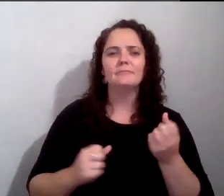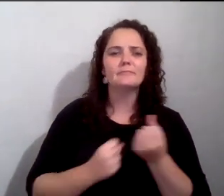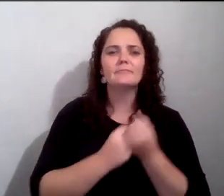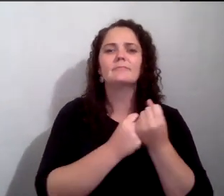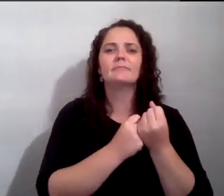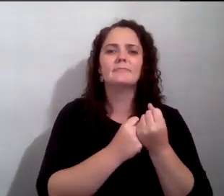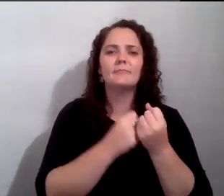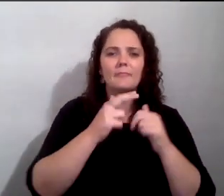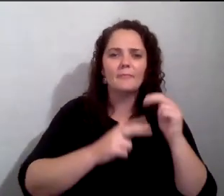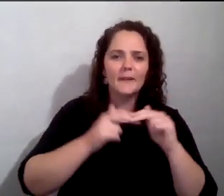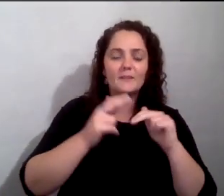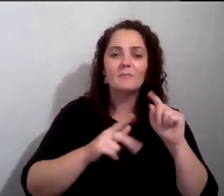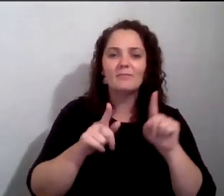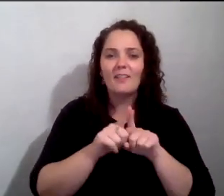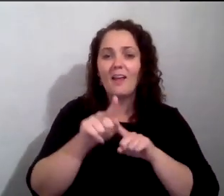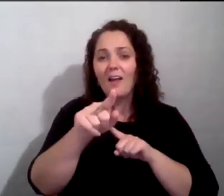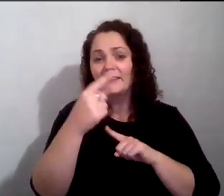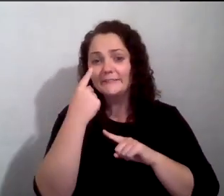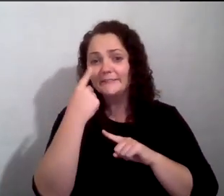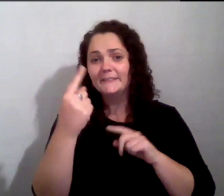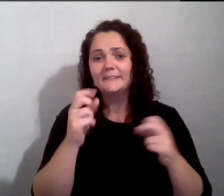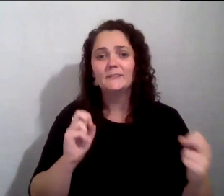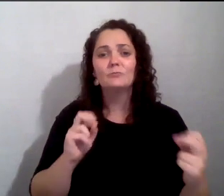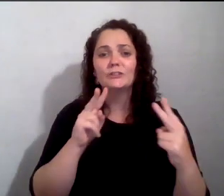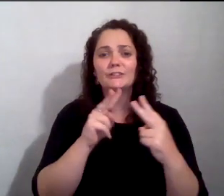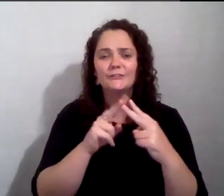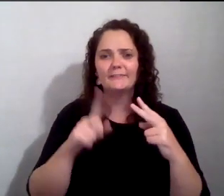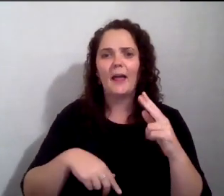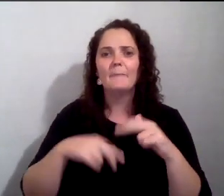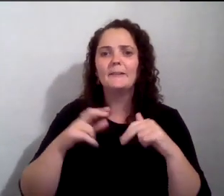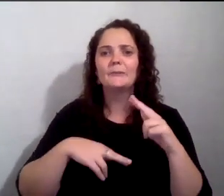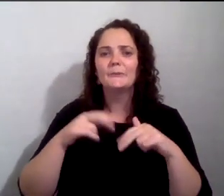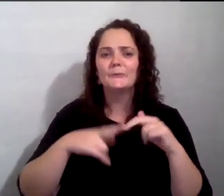icons are being constructed like the Sydney Harbour Bridge.